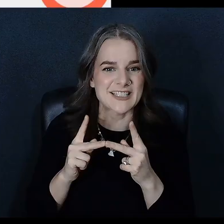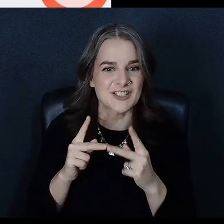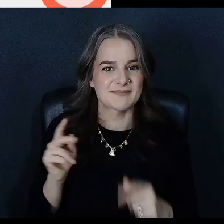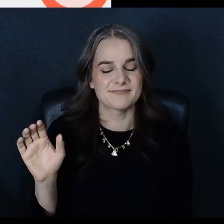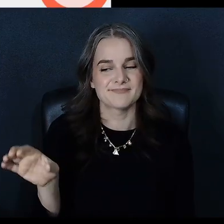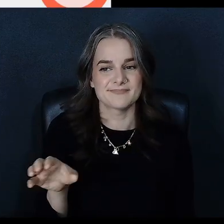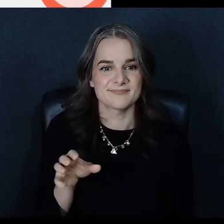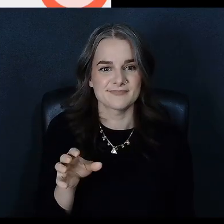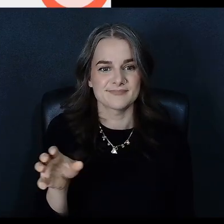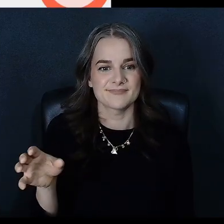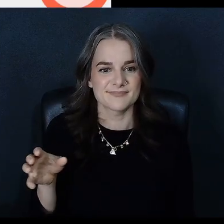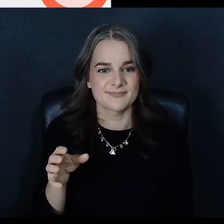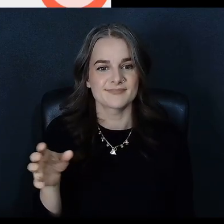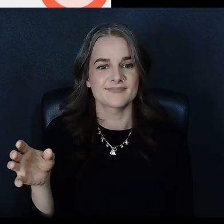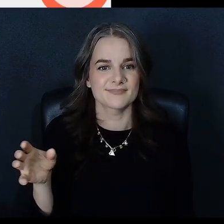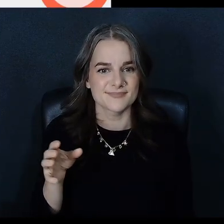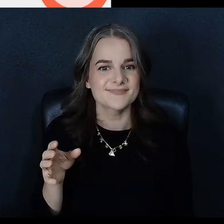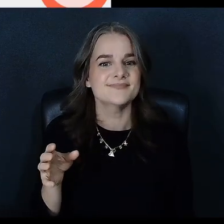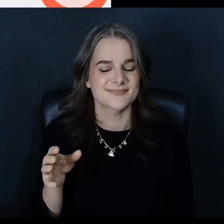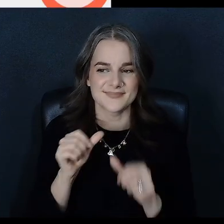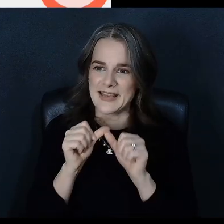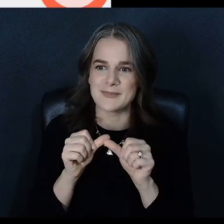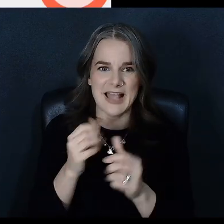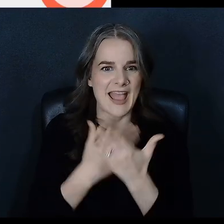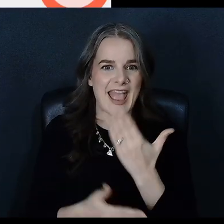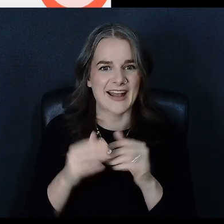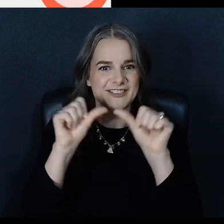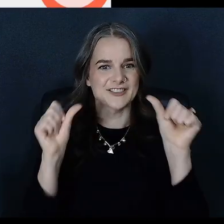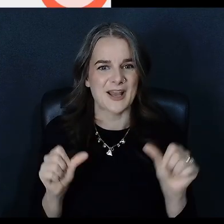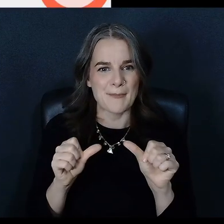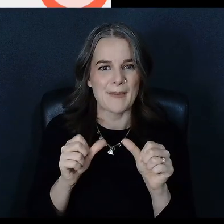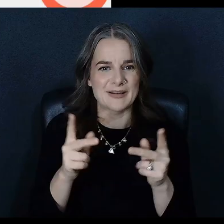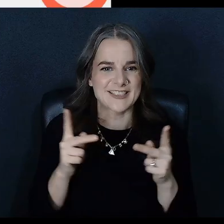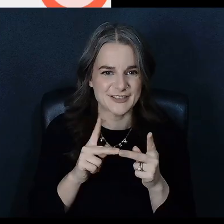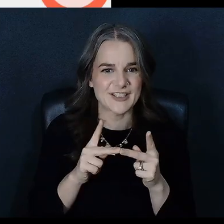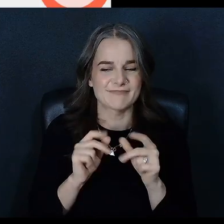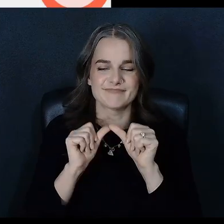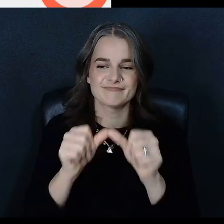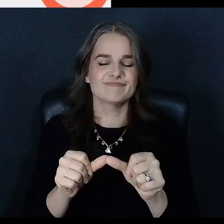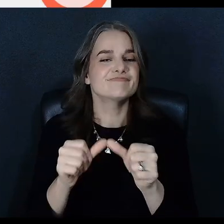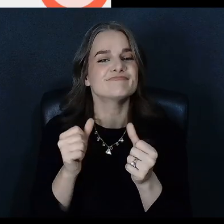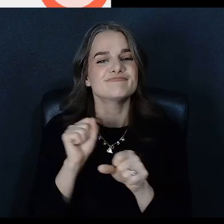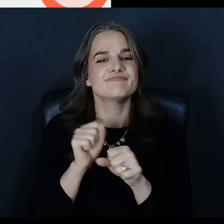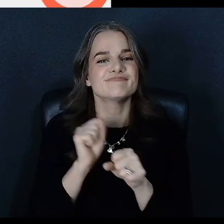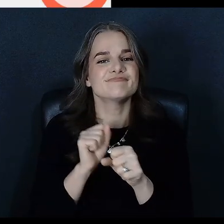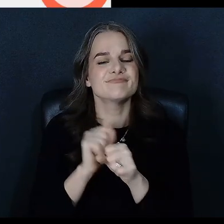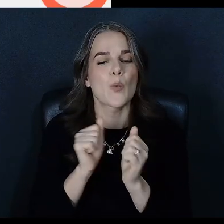It keeps my hand in what they call the handshake position so that I can continue my task without that strain on my wrist.